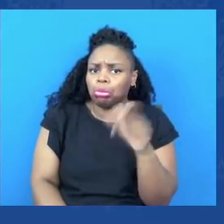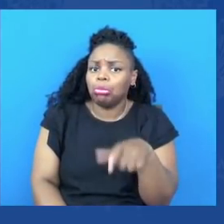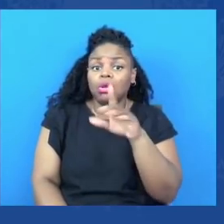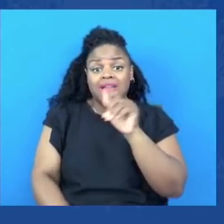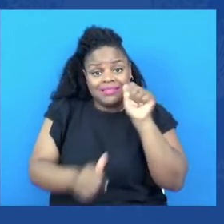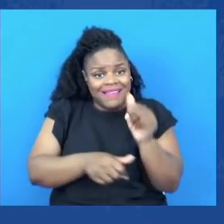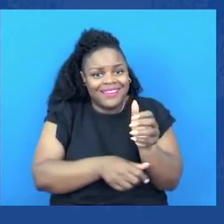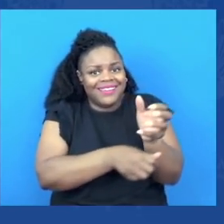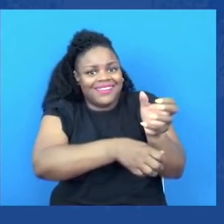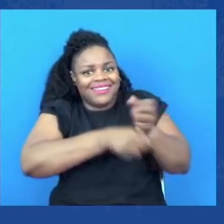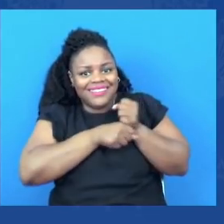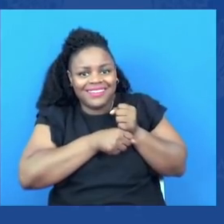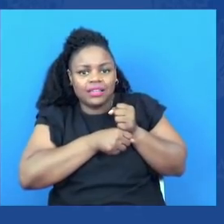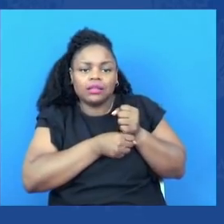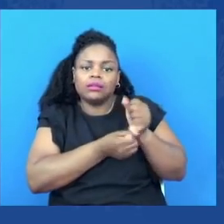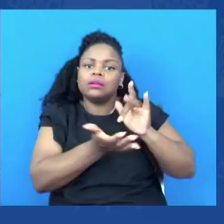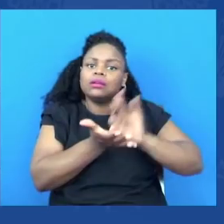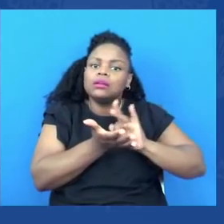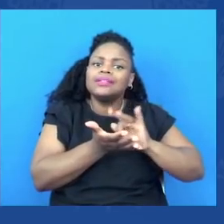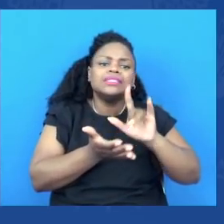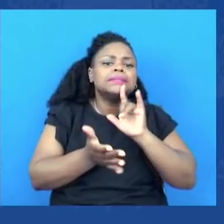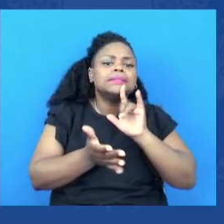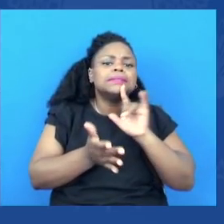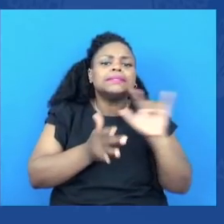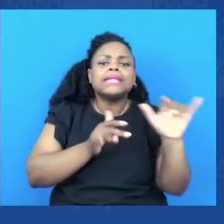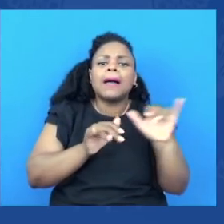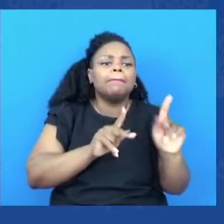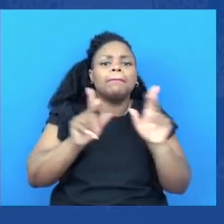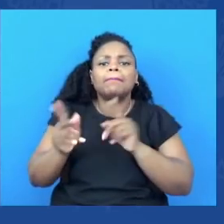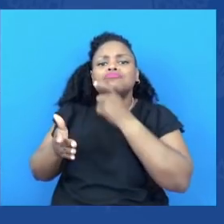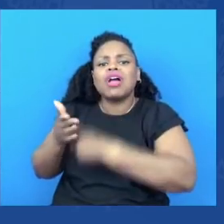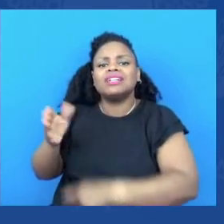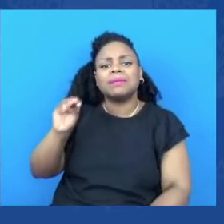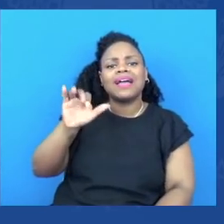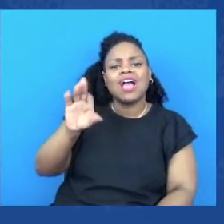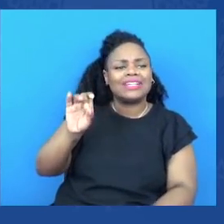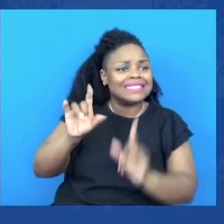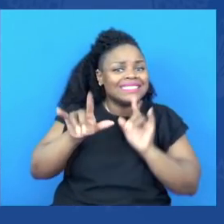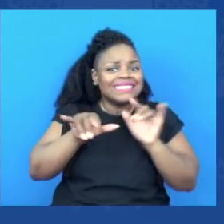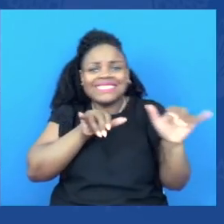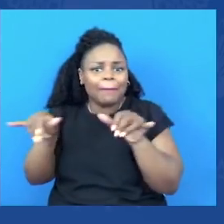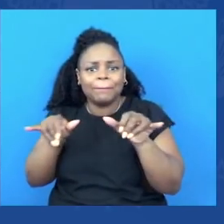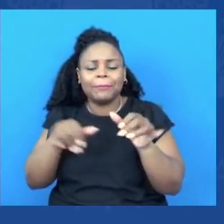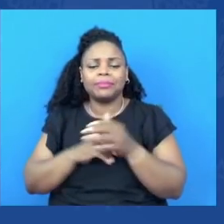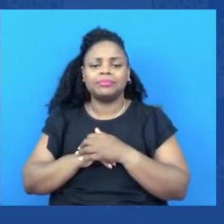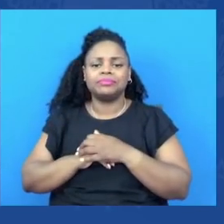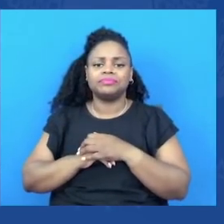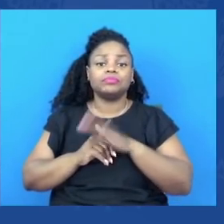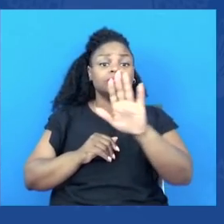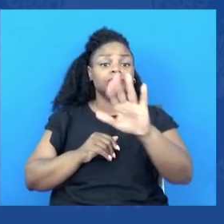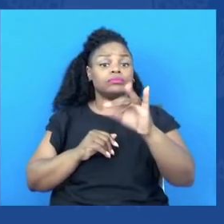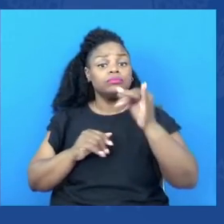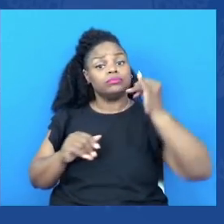So, if you're not on Medicare -- you get your prescription drugs through your employer-based plan -- your plan should pay the same price